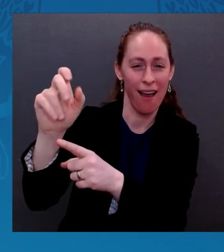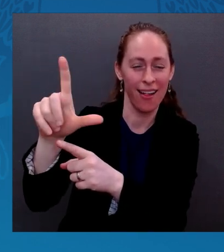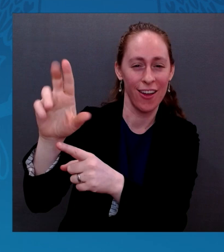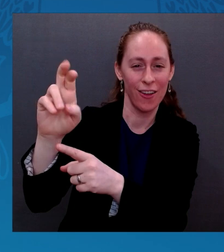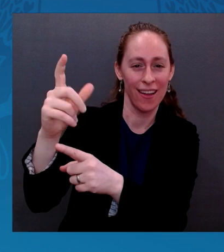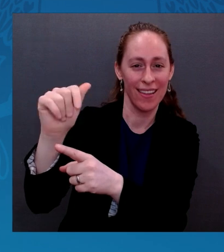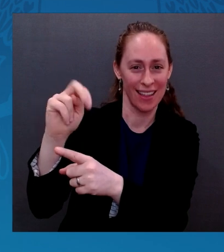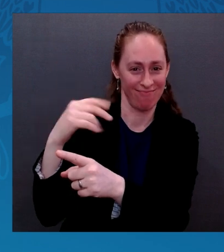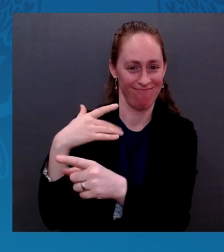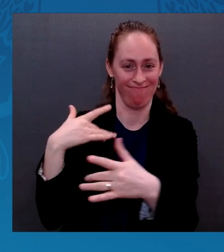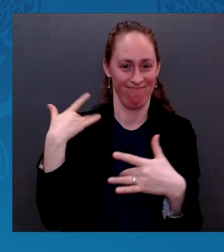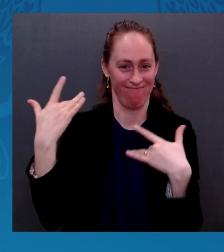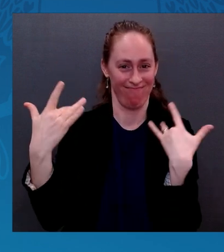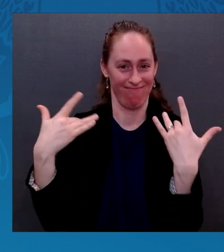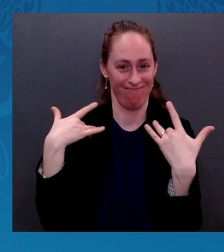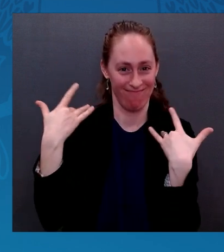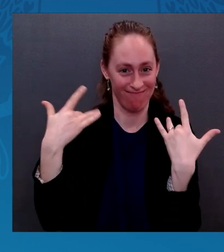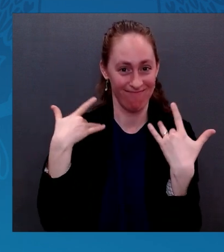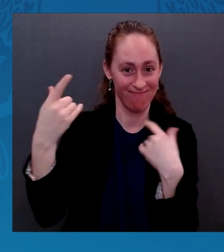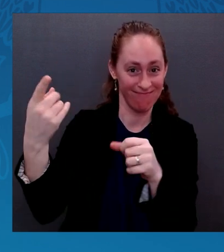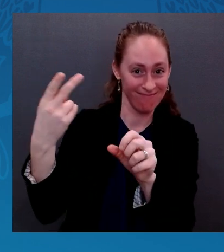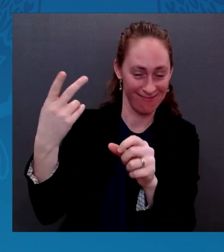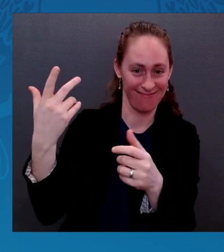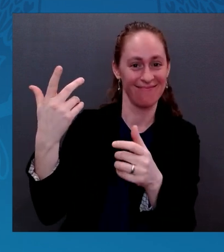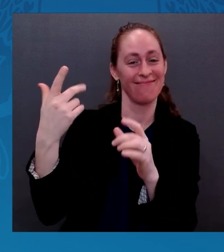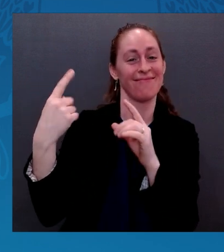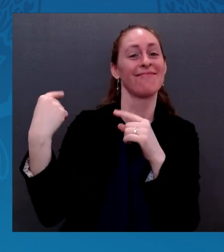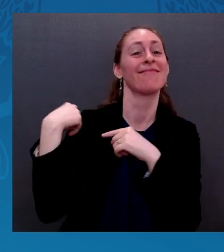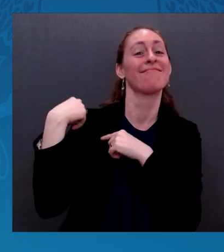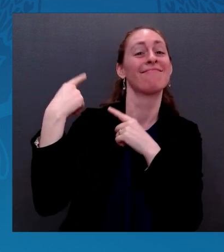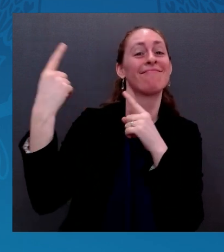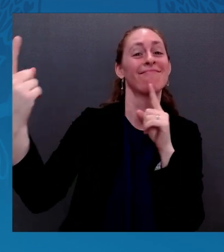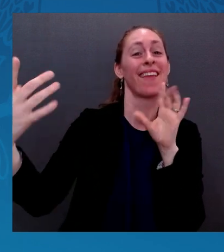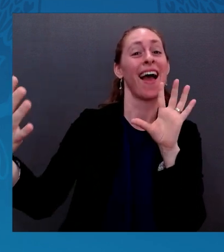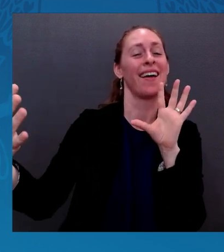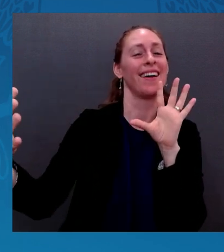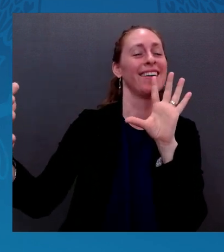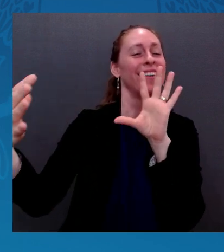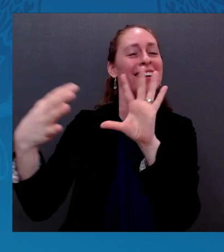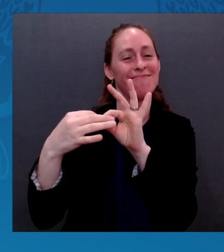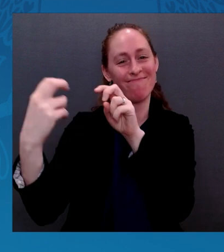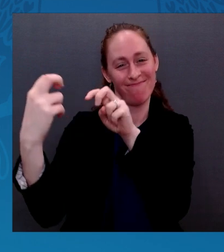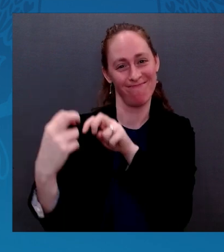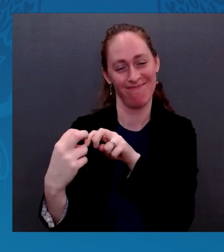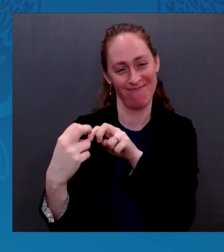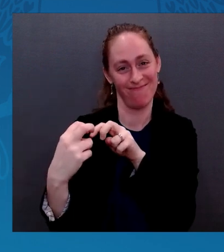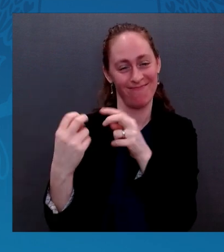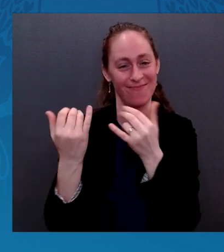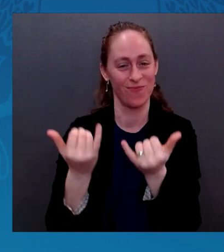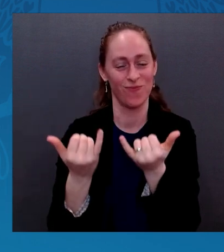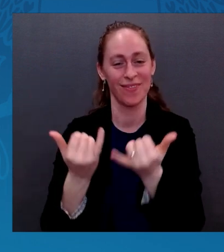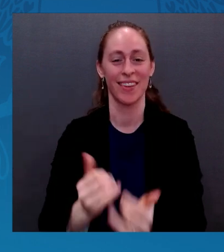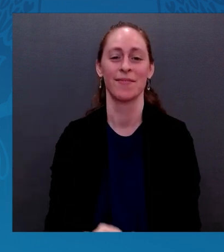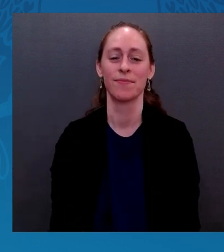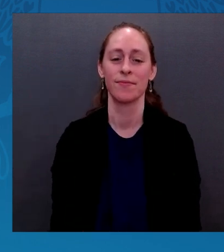Administrator Regan: Absolutely. Governor Murphy: A few months back, I said that if anyone wants to see what the future of America looks like,